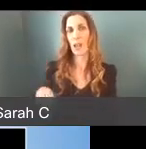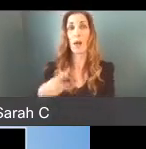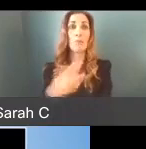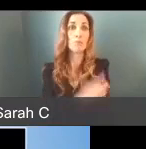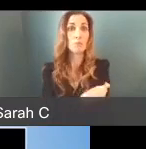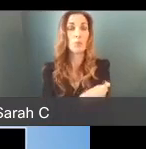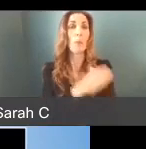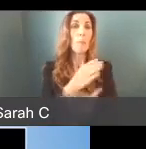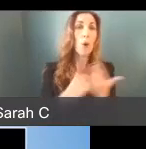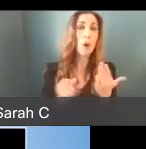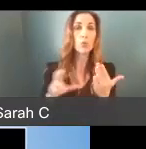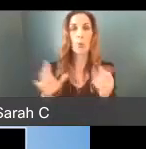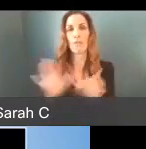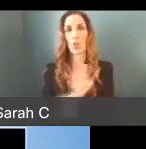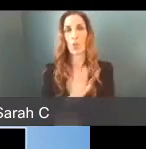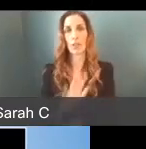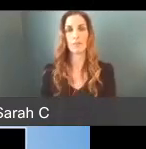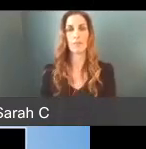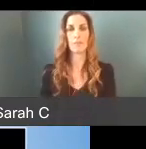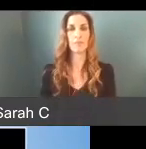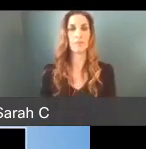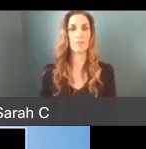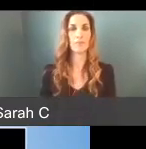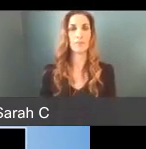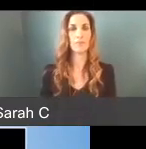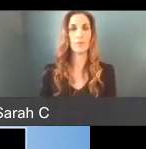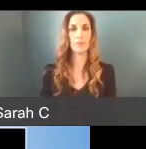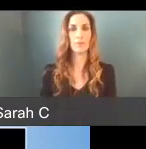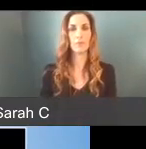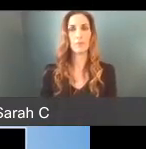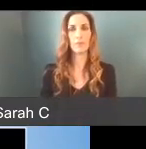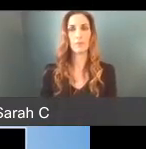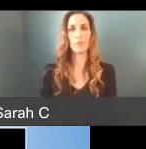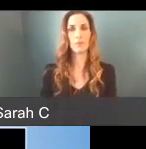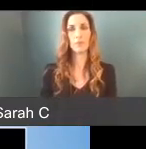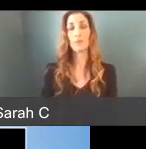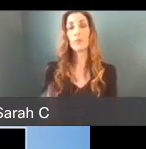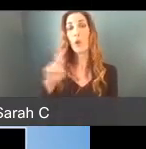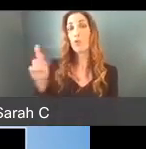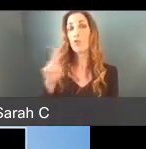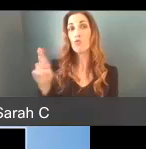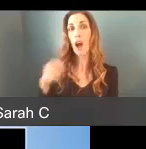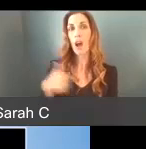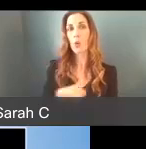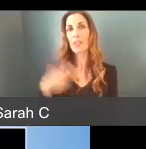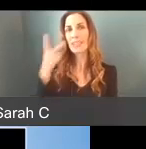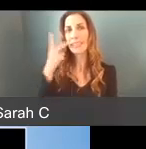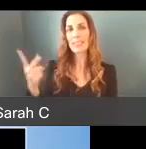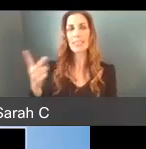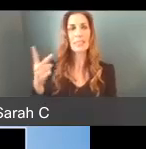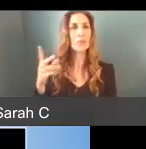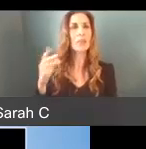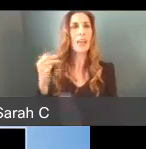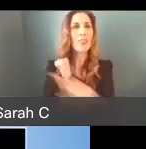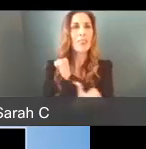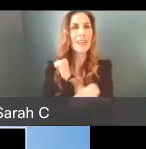vaccinated. Then over on the right side, we have our review of our County-wide race and ethnicity data.